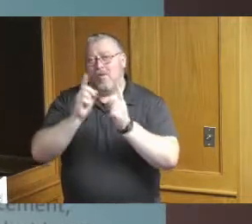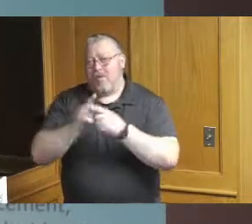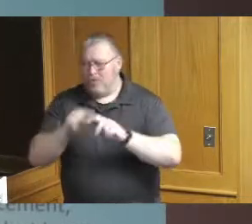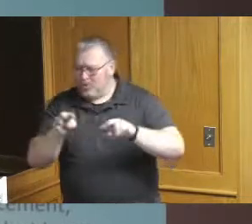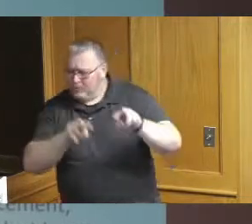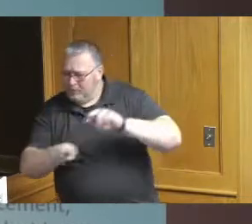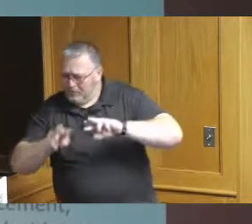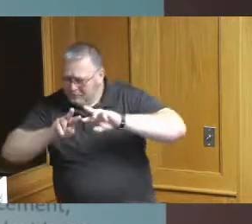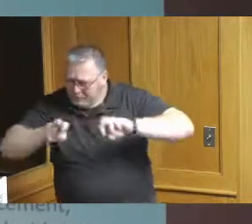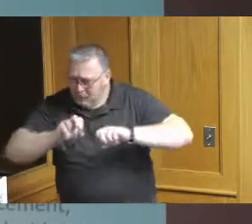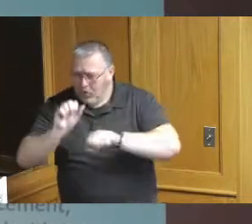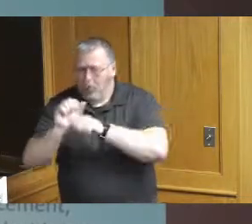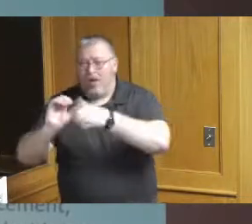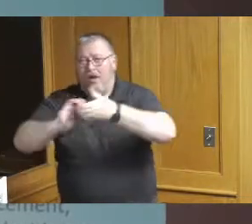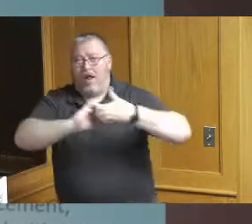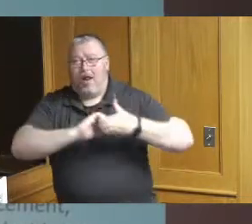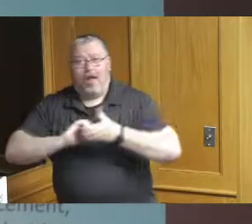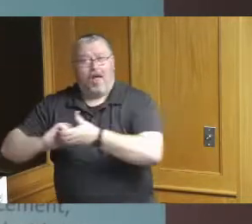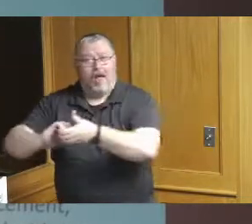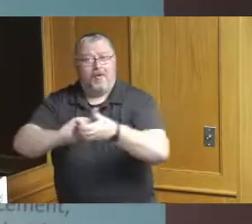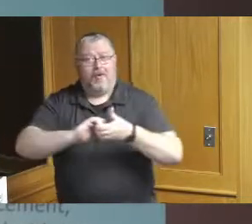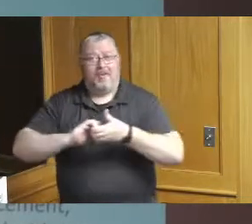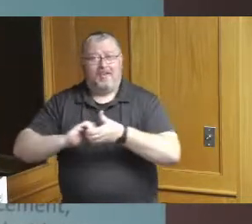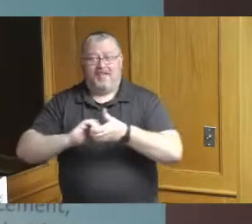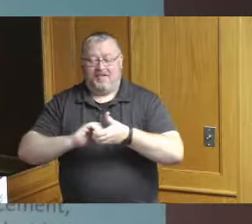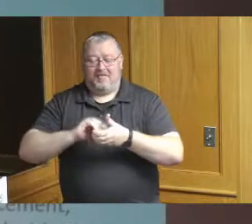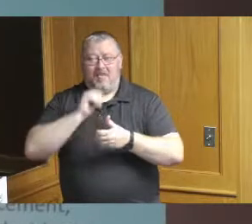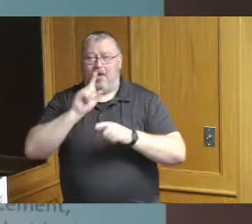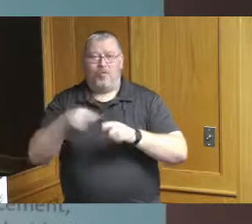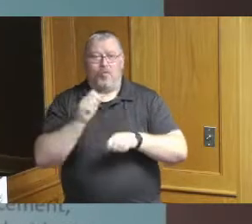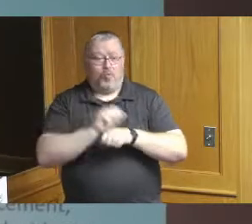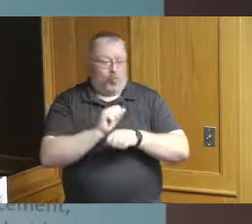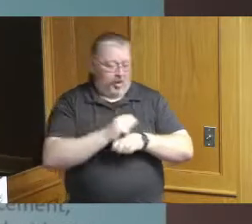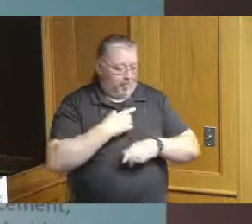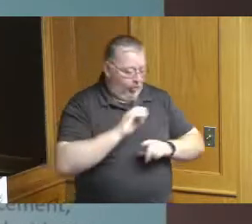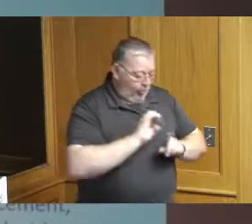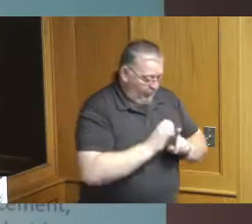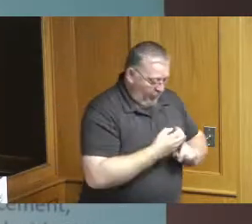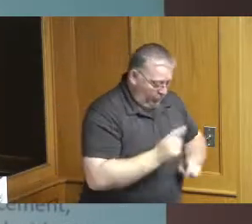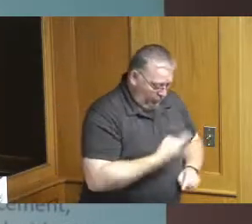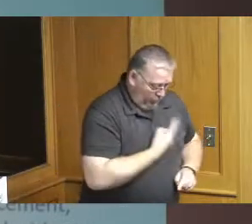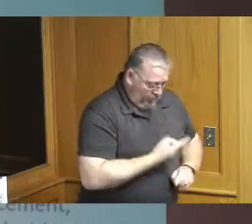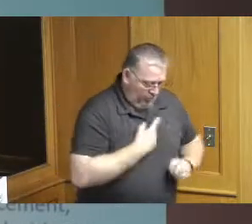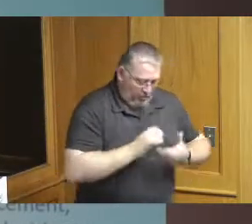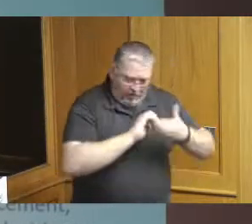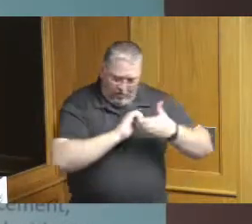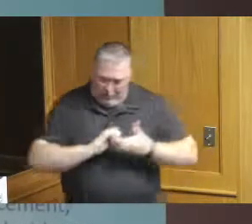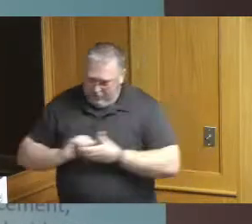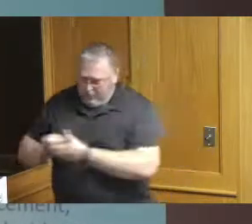collaborate not really within their own work environment but between departments and cross